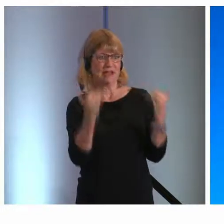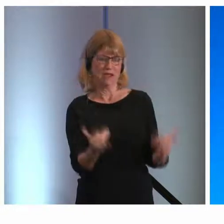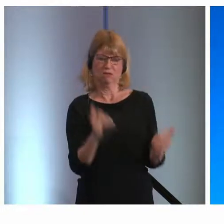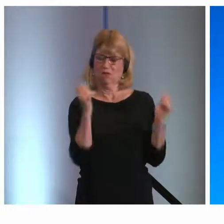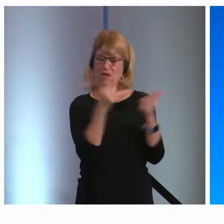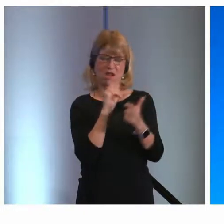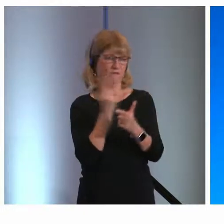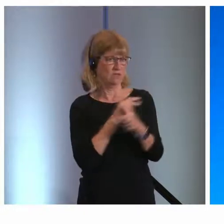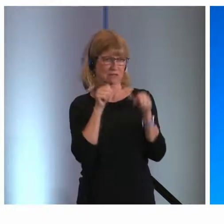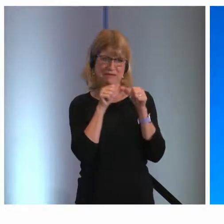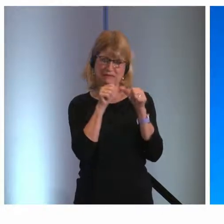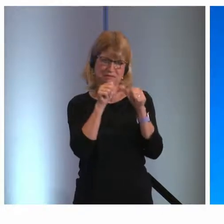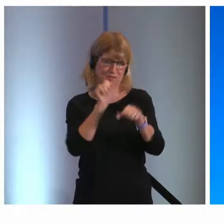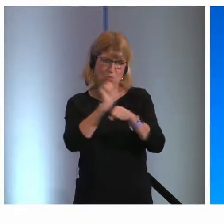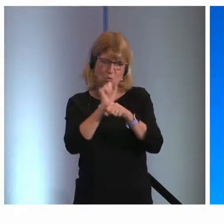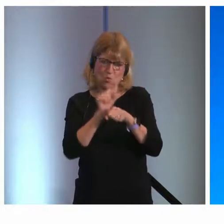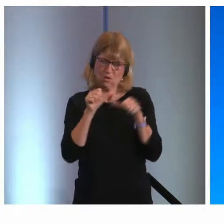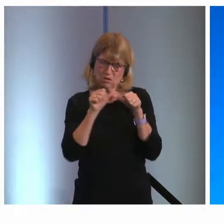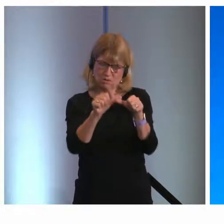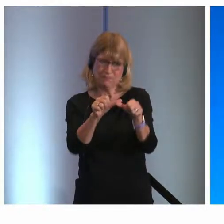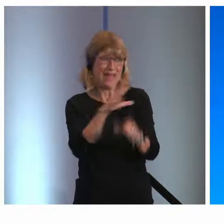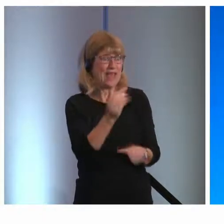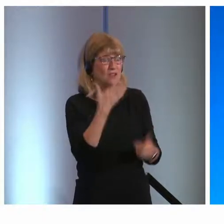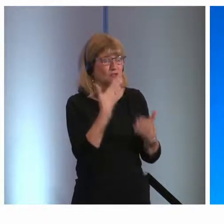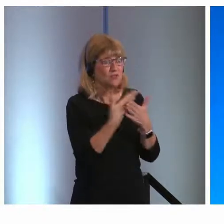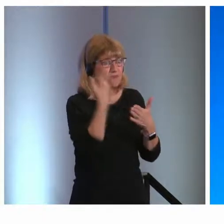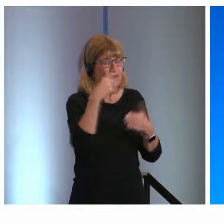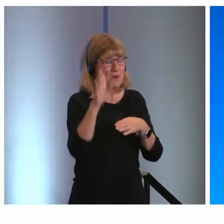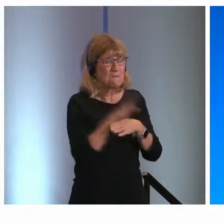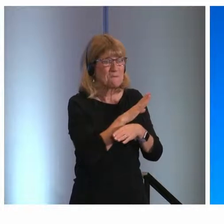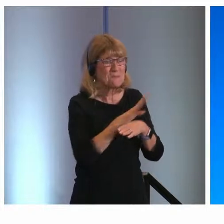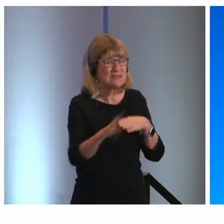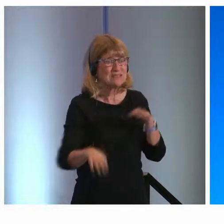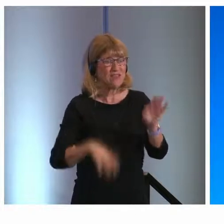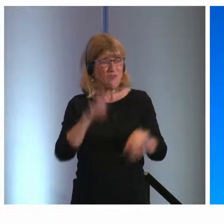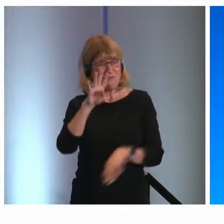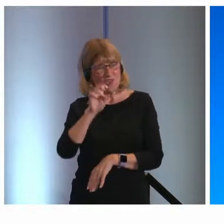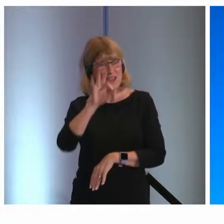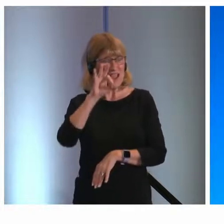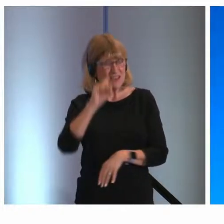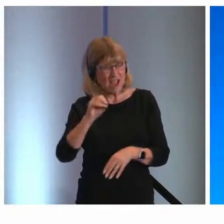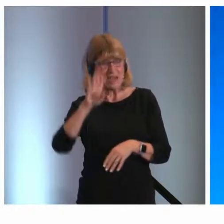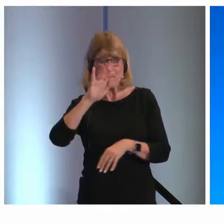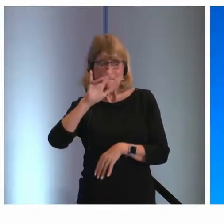Especially in this era of social media. Tari Hartman Squire: Right -- Danny Woodburn: So it's a